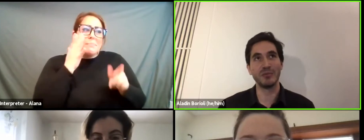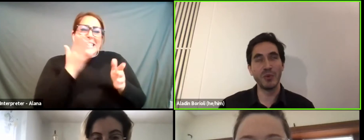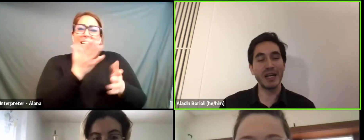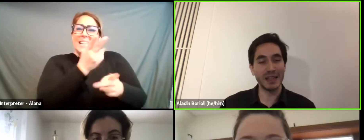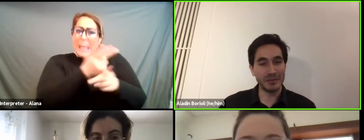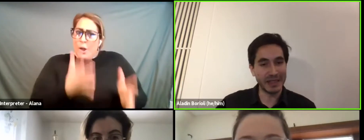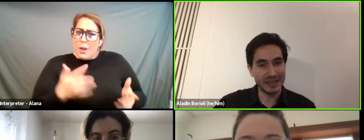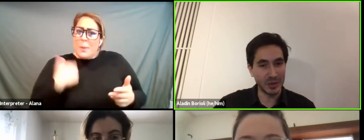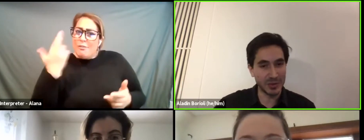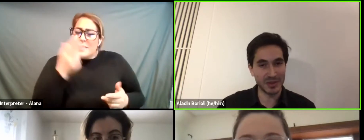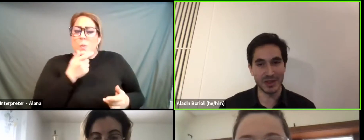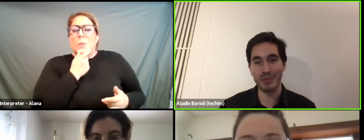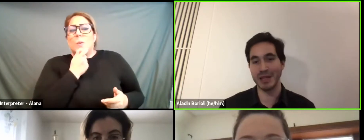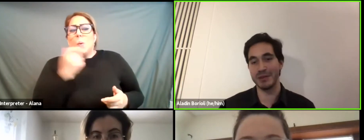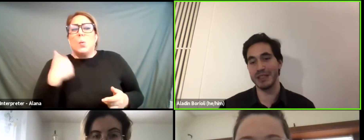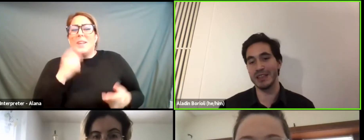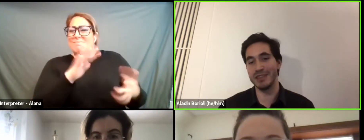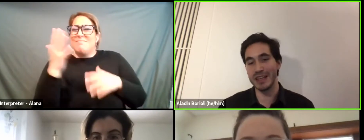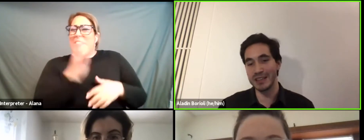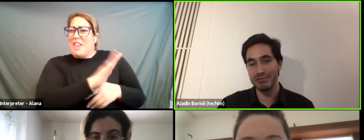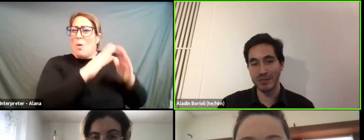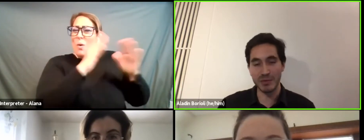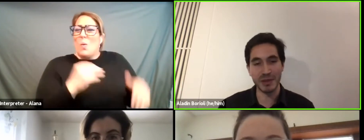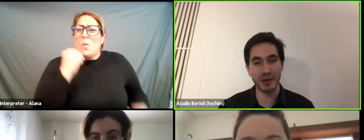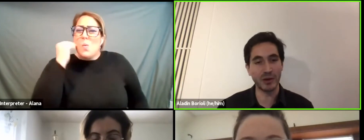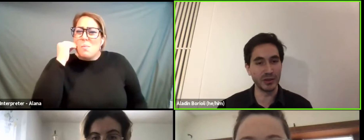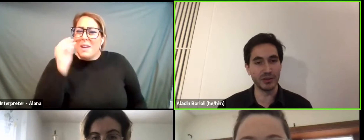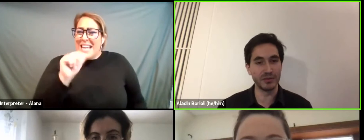we are the main disturbance in the apiary and I think I could maybe conclude on